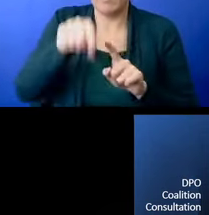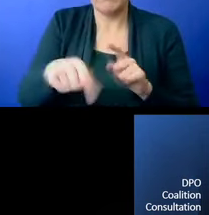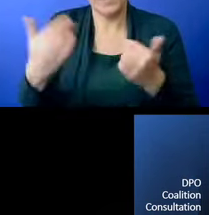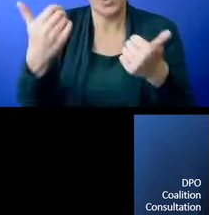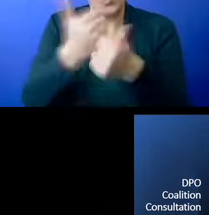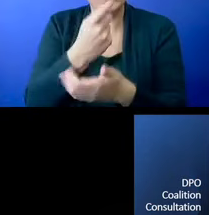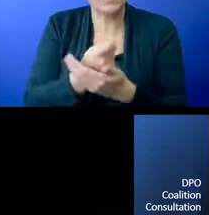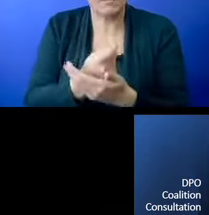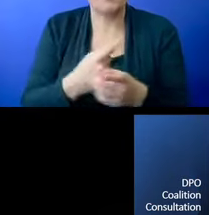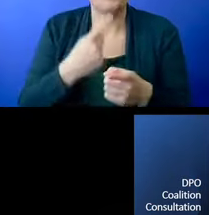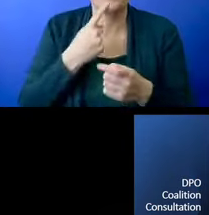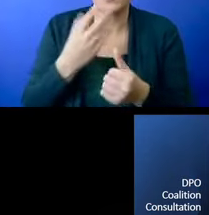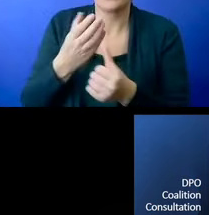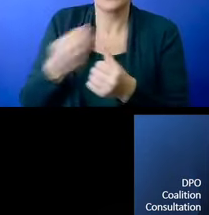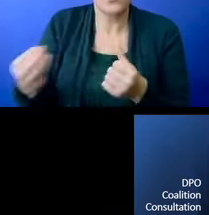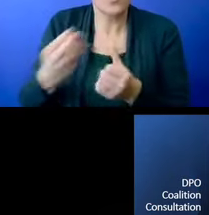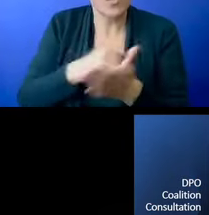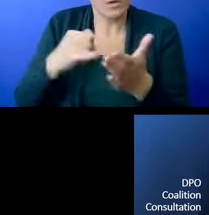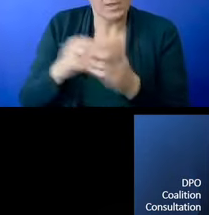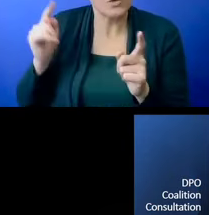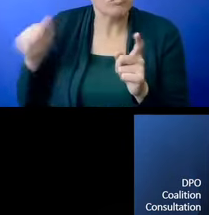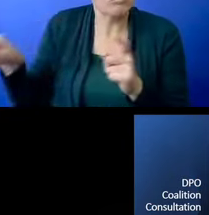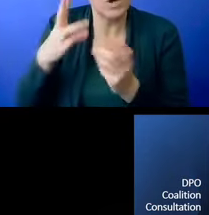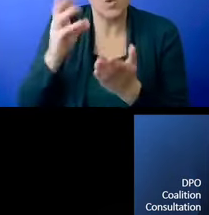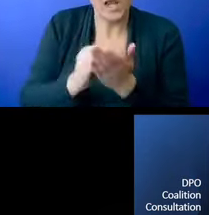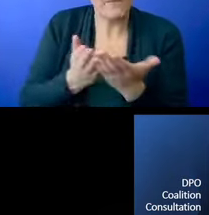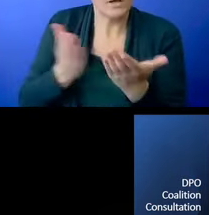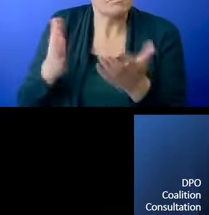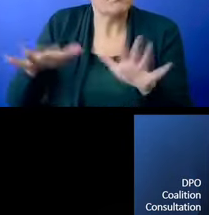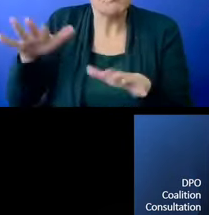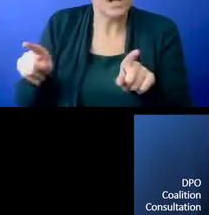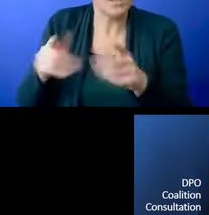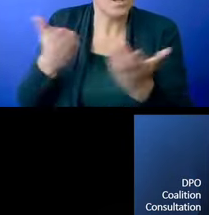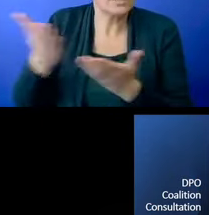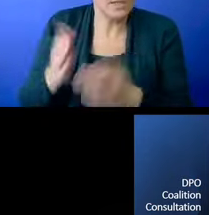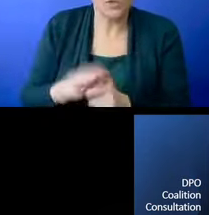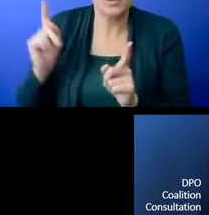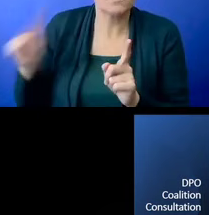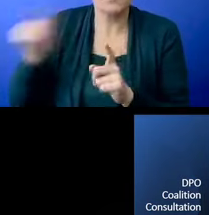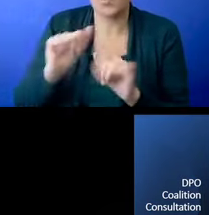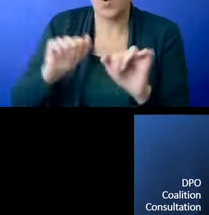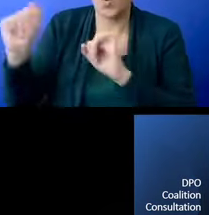Other organizations will also be running consultations like this, and each one will have its own approach,